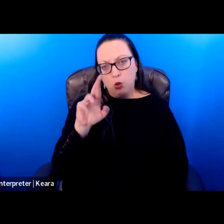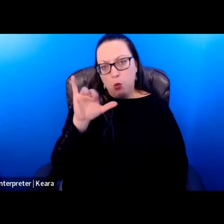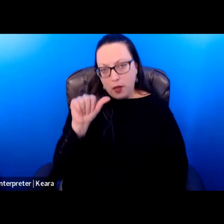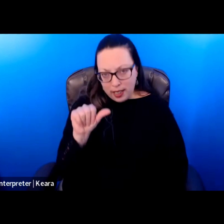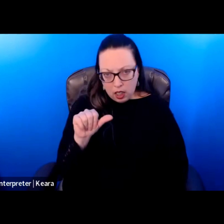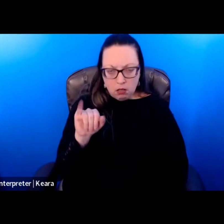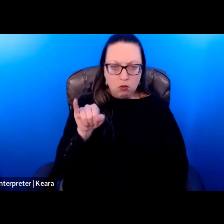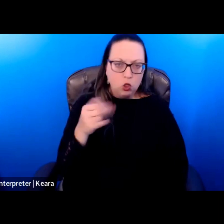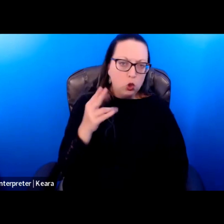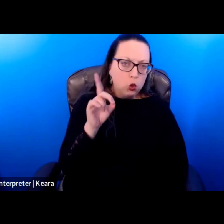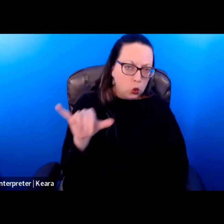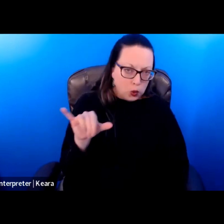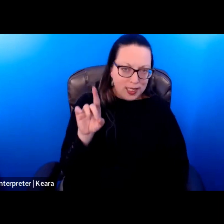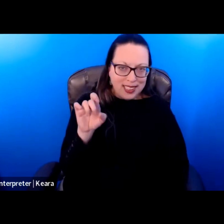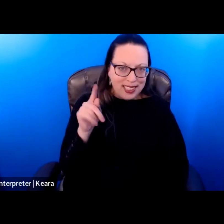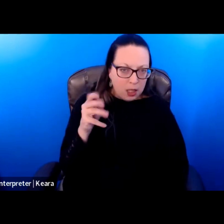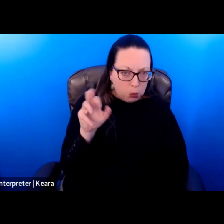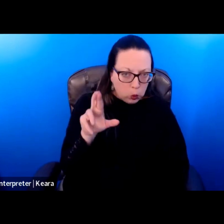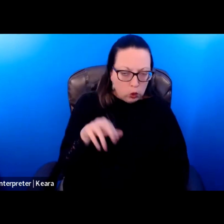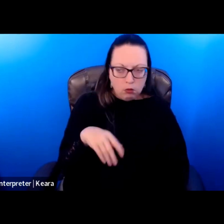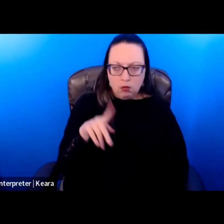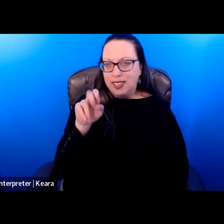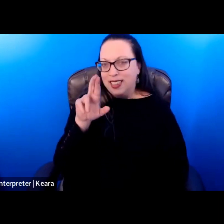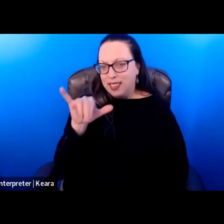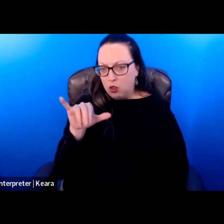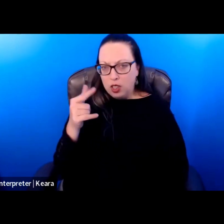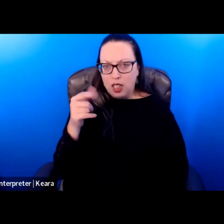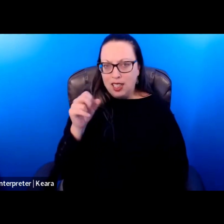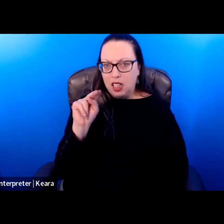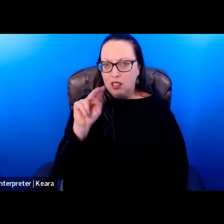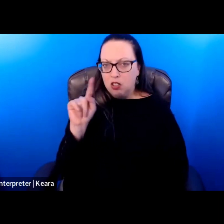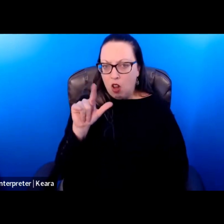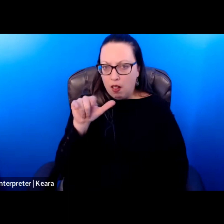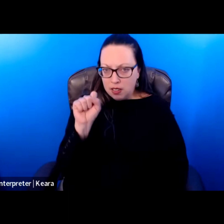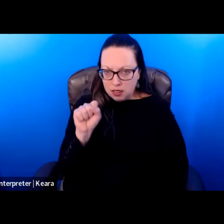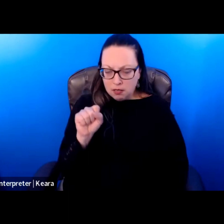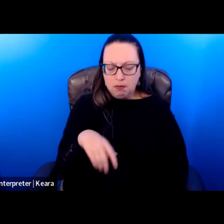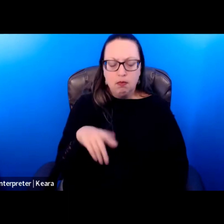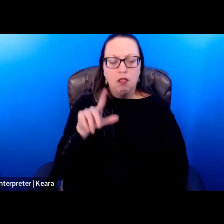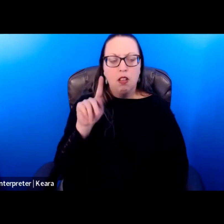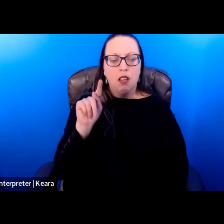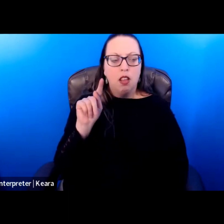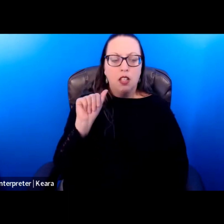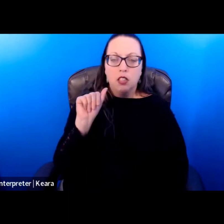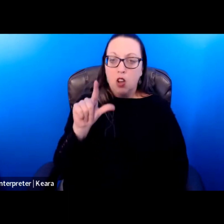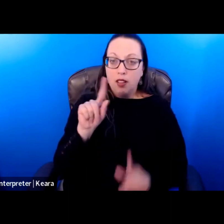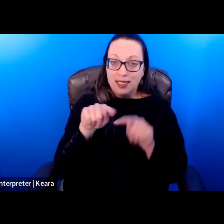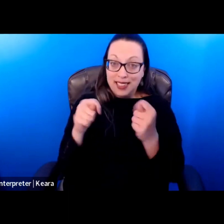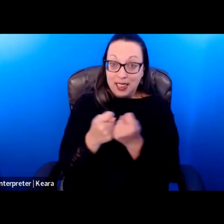Dettmer, Terry Gonsalves, to talk to him in general because I'm the lead on the TBI